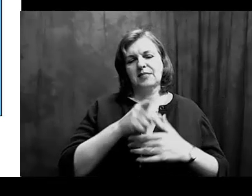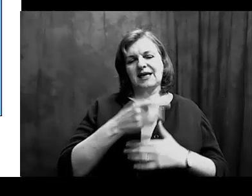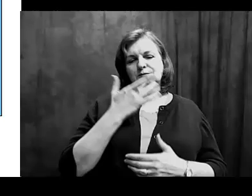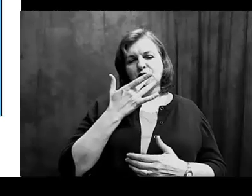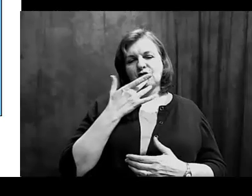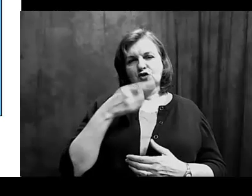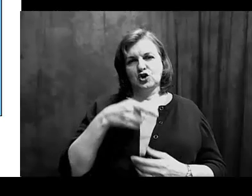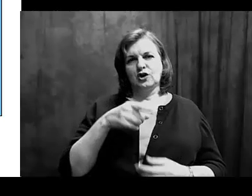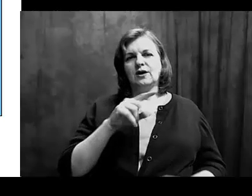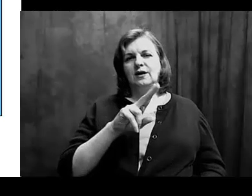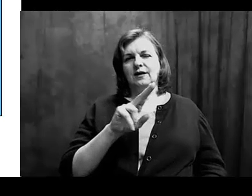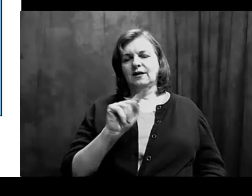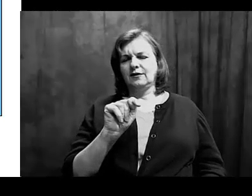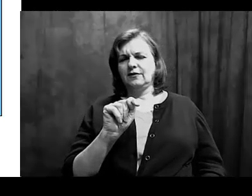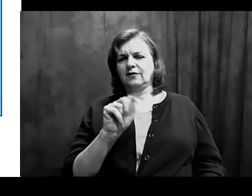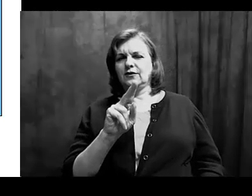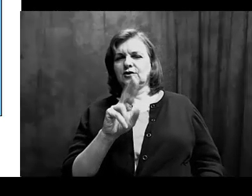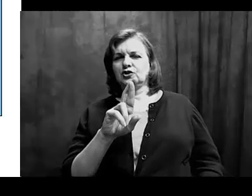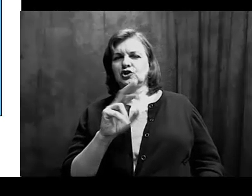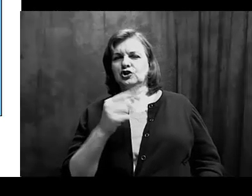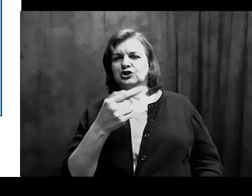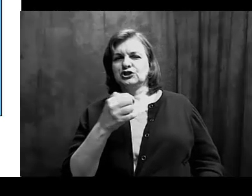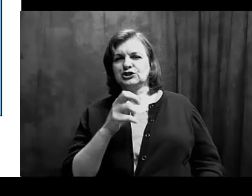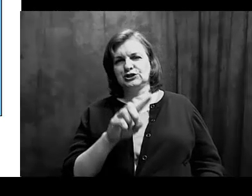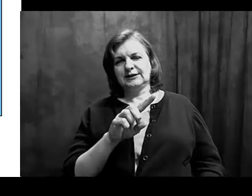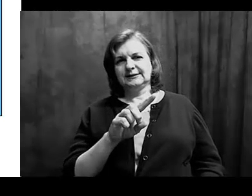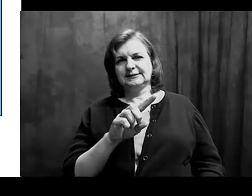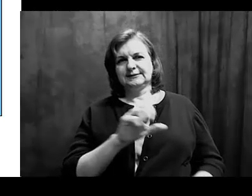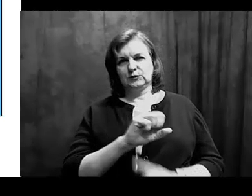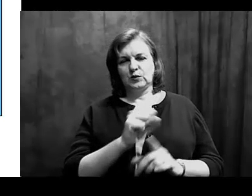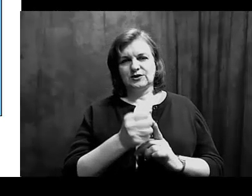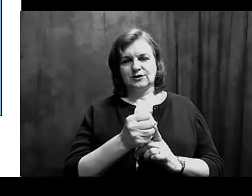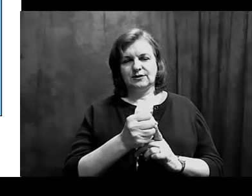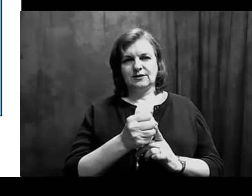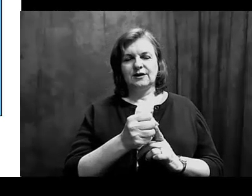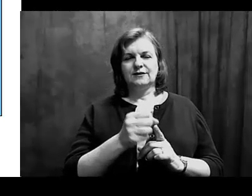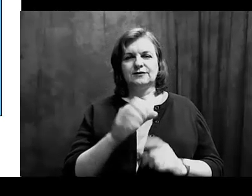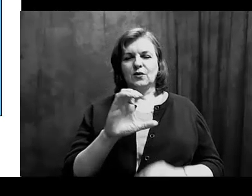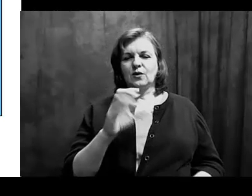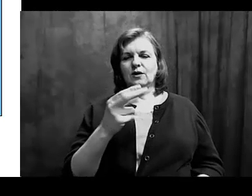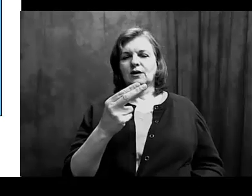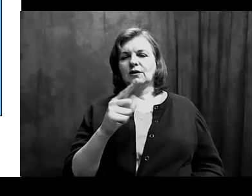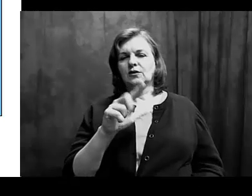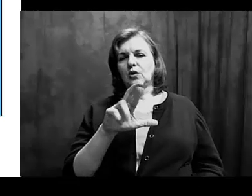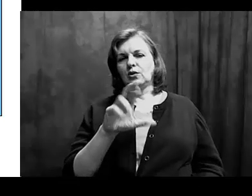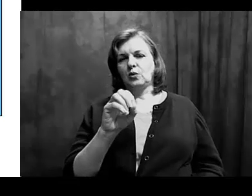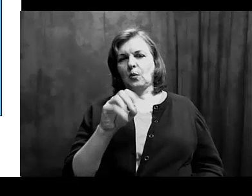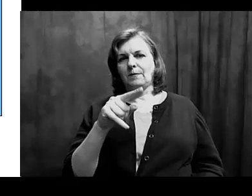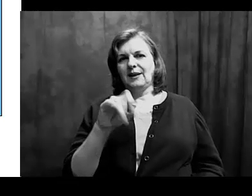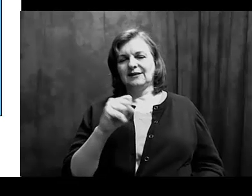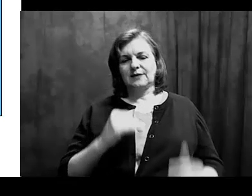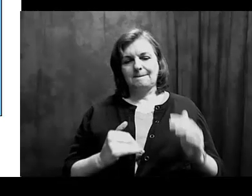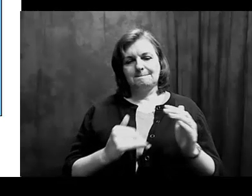the cell wall is actually going to help maintain